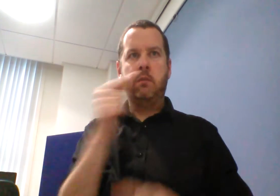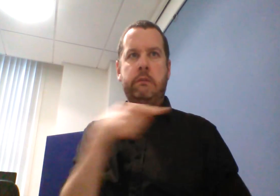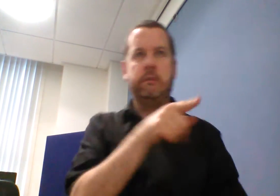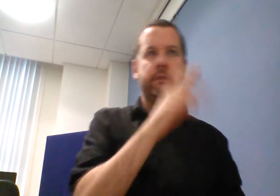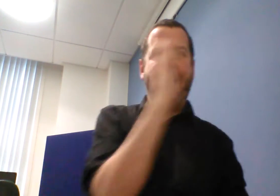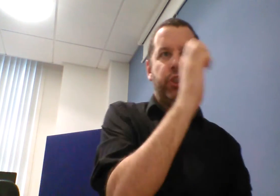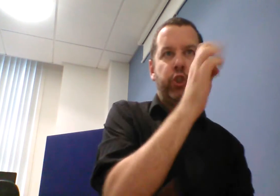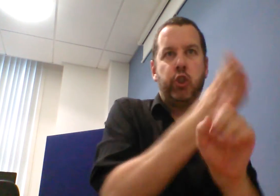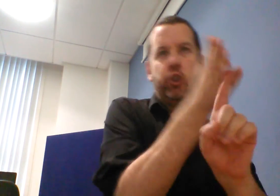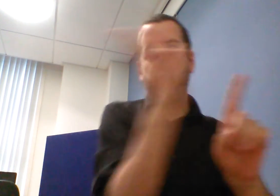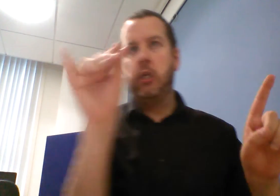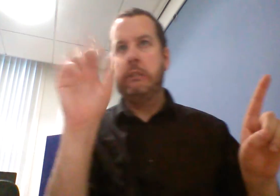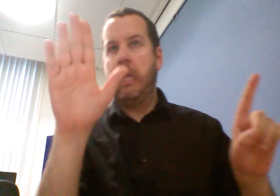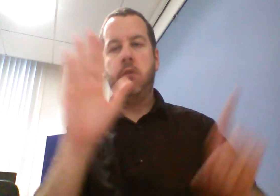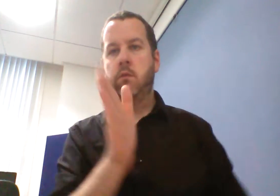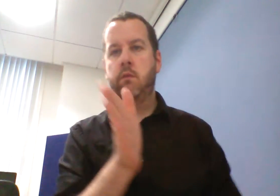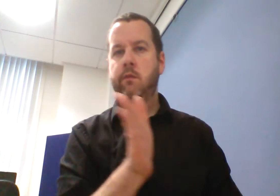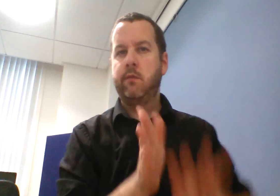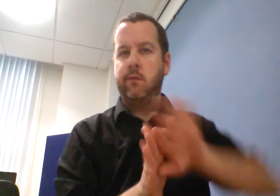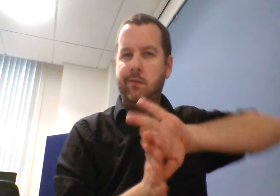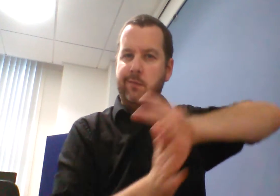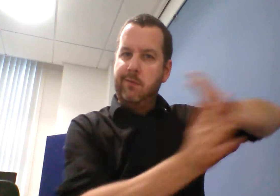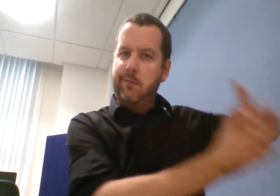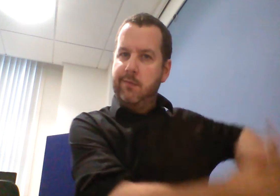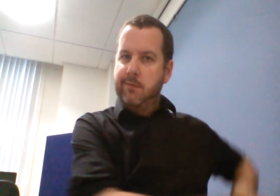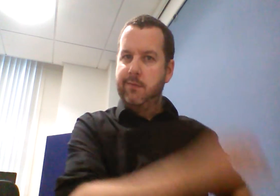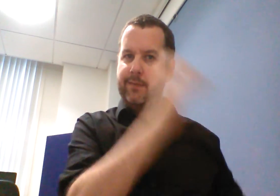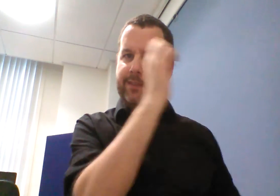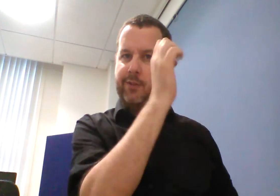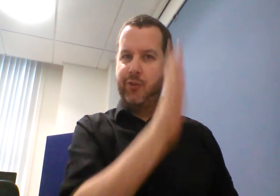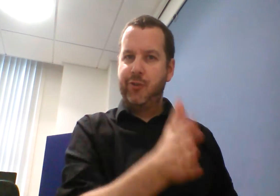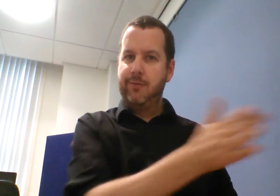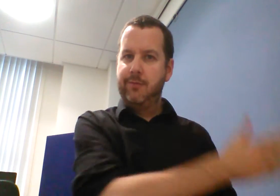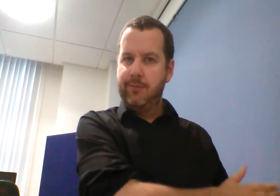To not force everything to be mediated through English, but to ask English to step to the side.